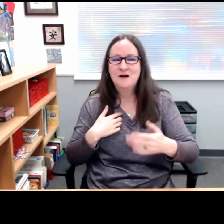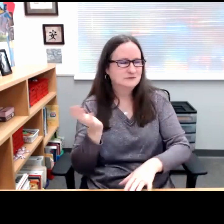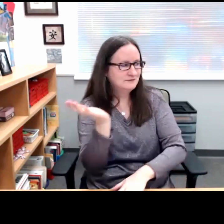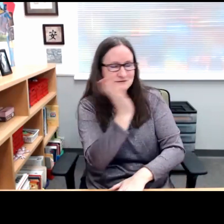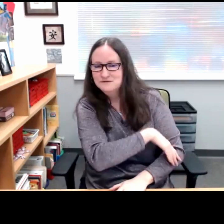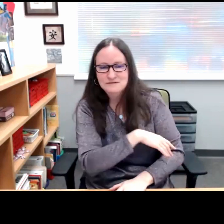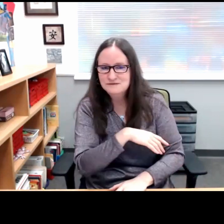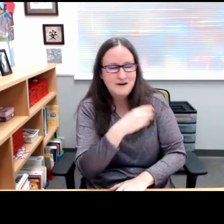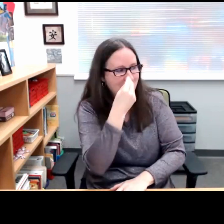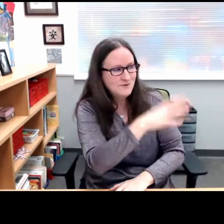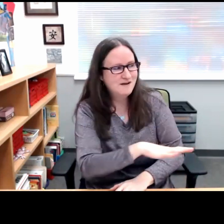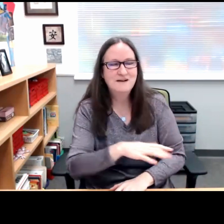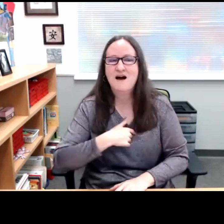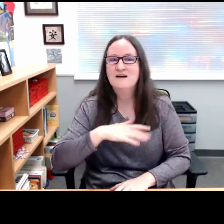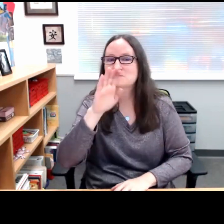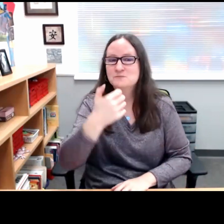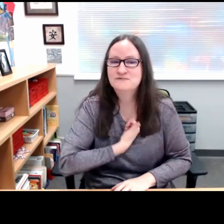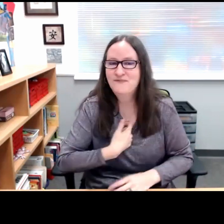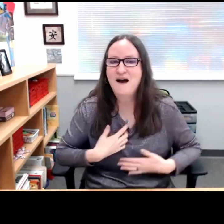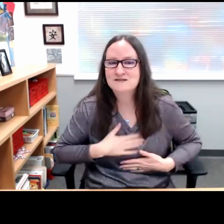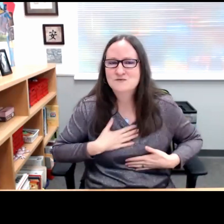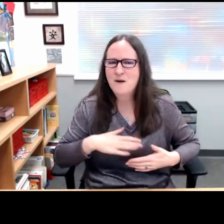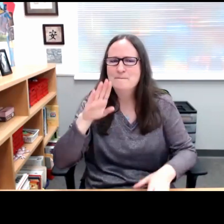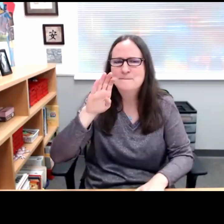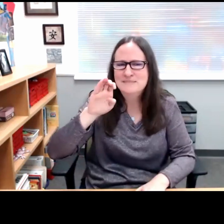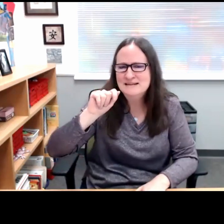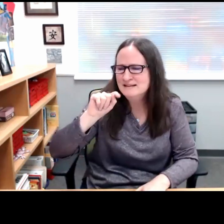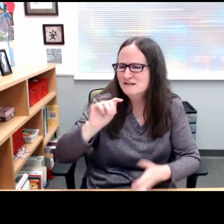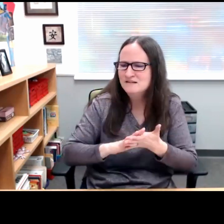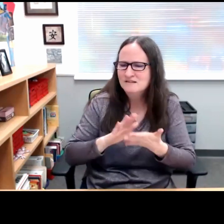He says, Ah, that's a hearing thing. But I say, oh phooey, I'm going to be myself and